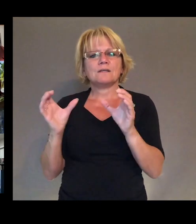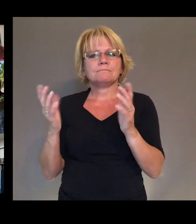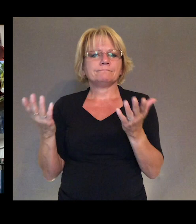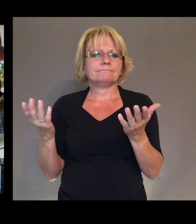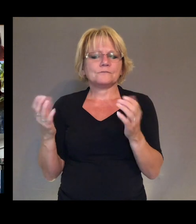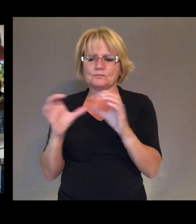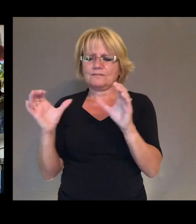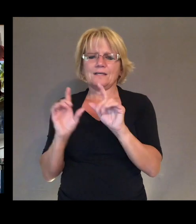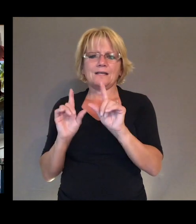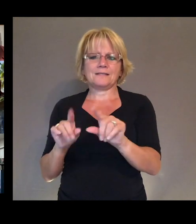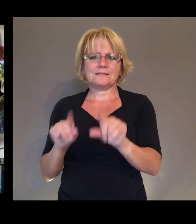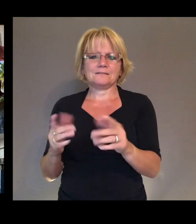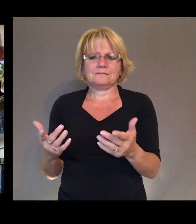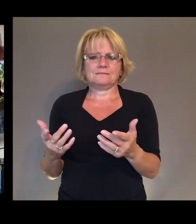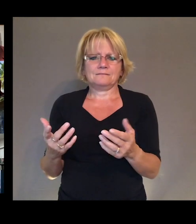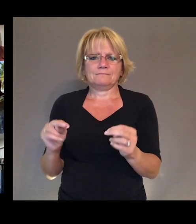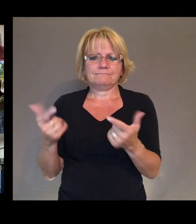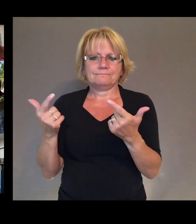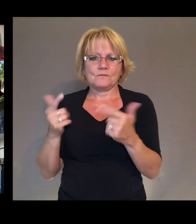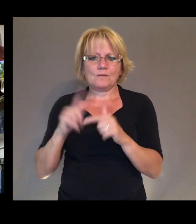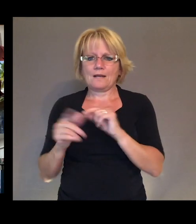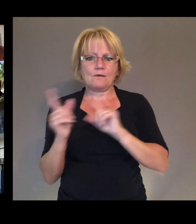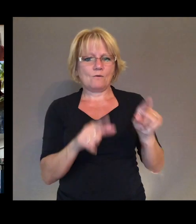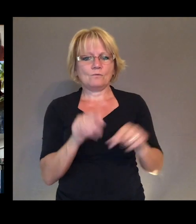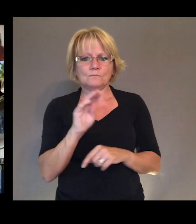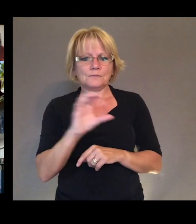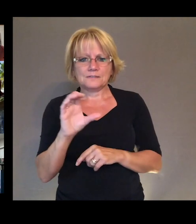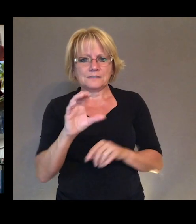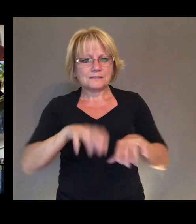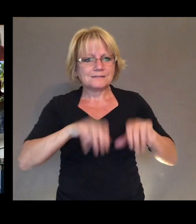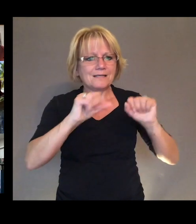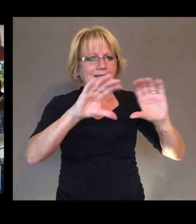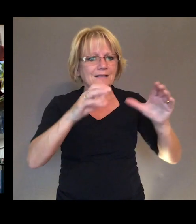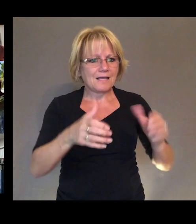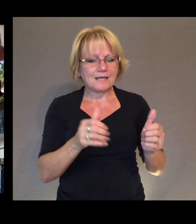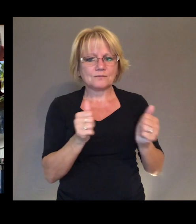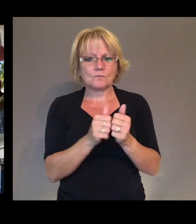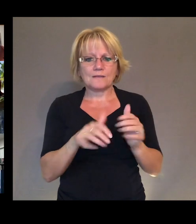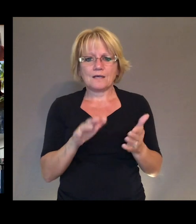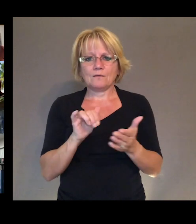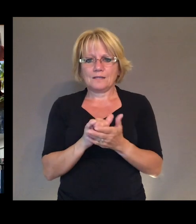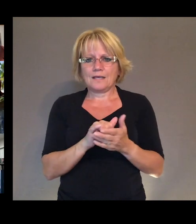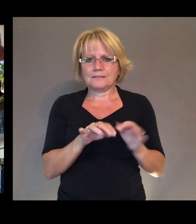So you cannot go to Bristol Community College and take classes and go onto higher education until you pass this test.